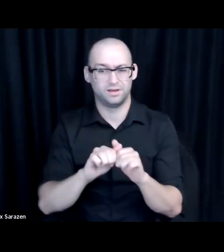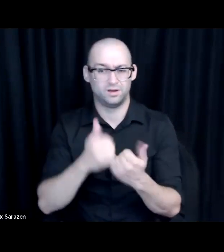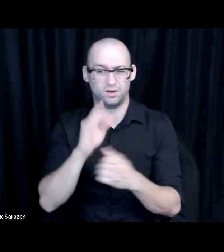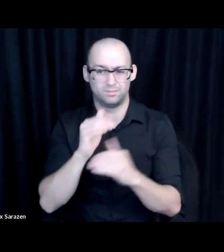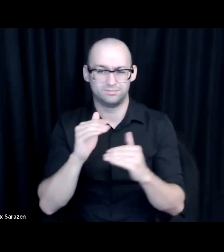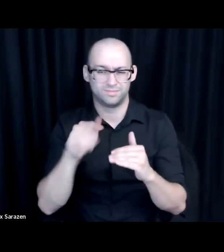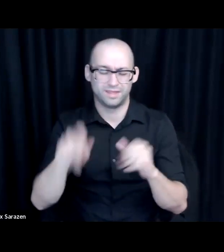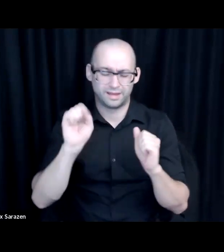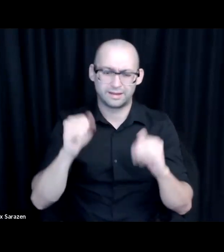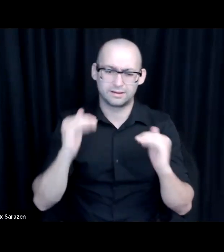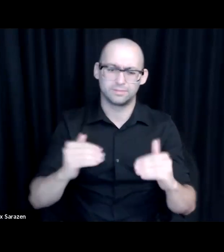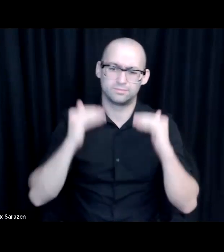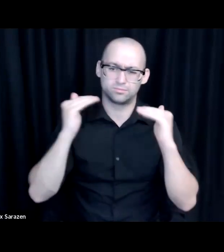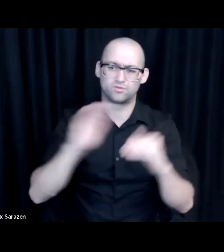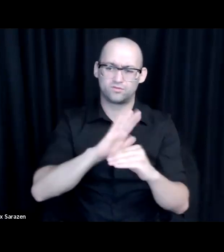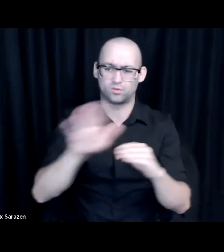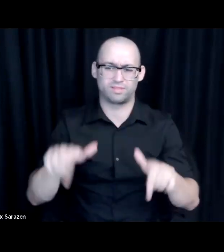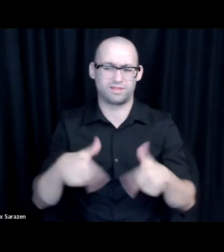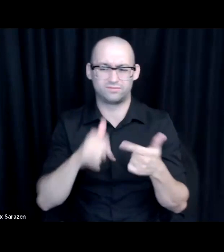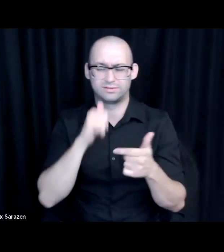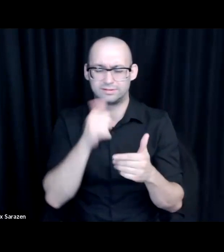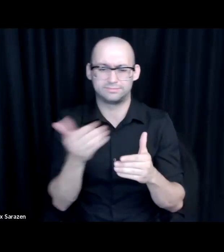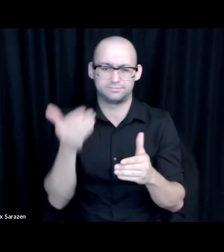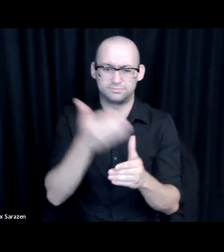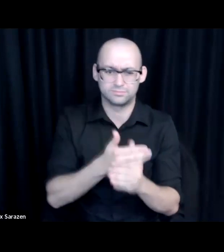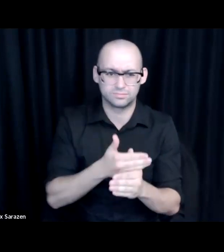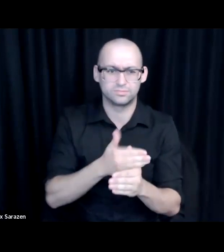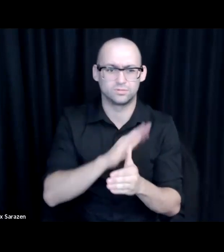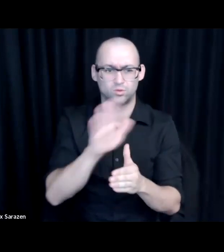not be a hindrance to your life. And a lot of Tribal communities